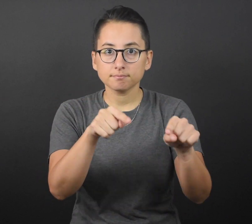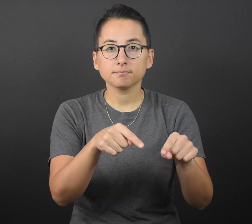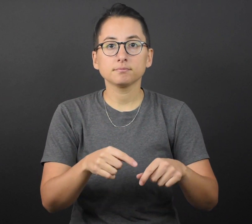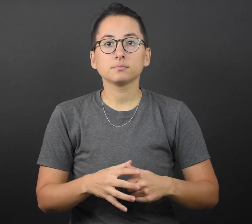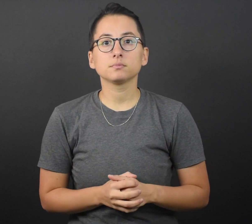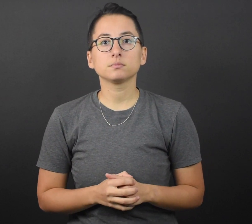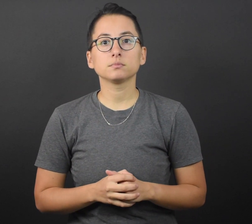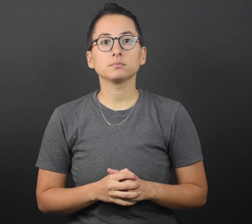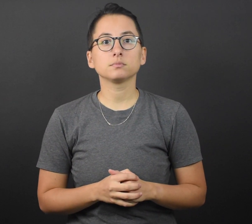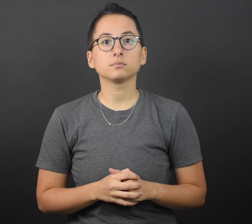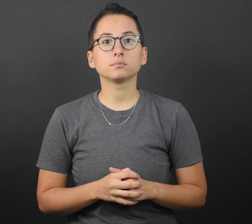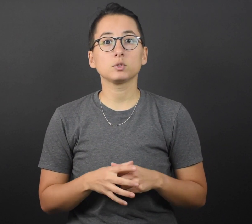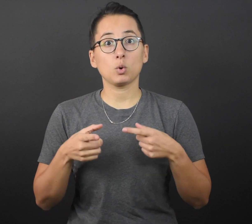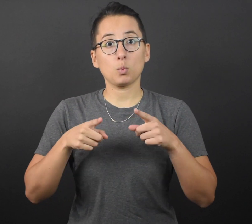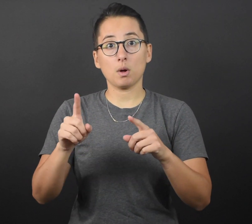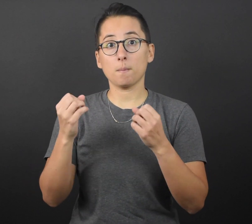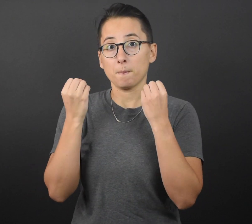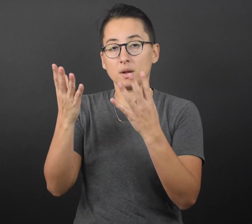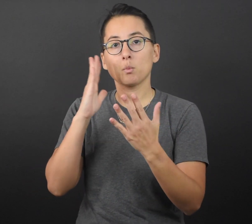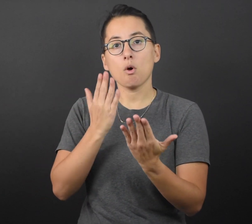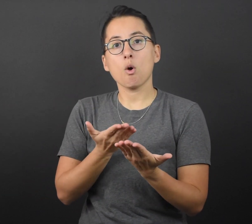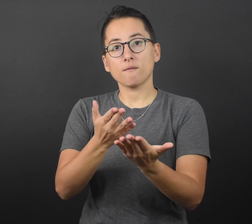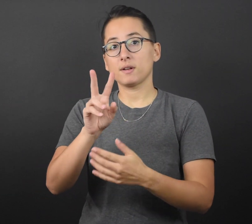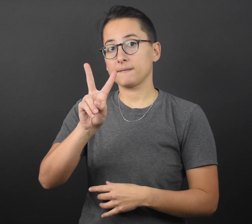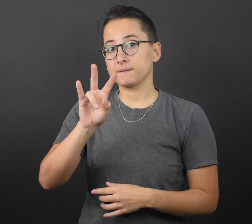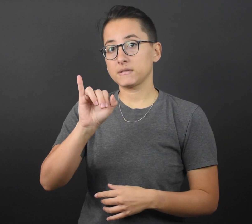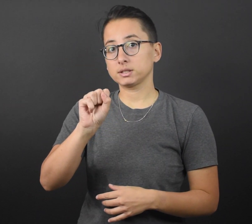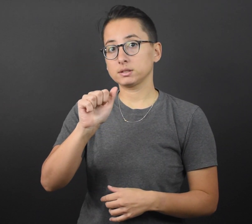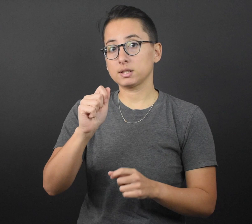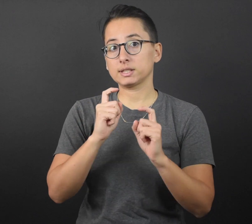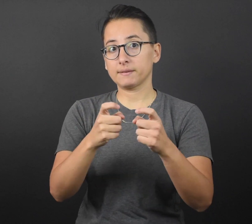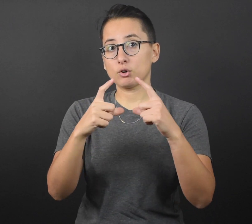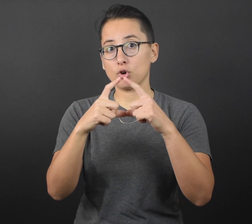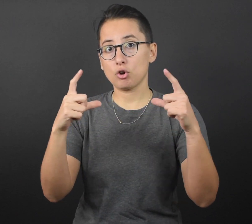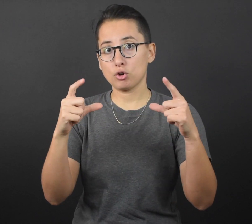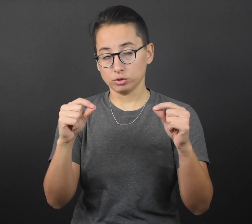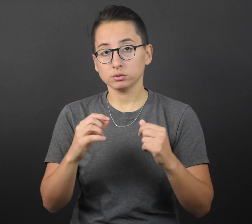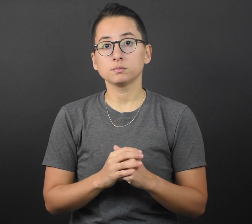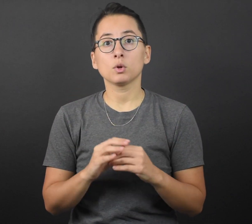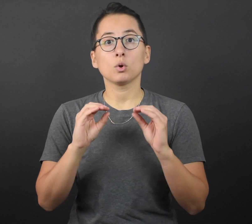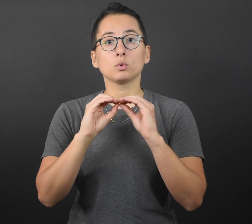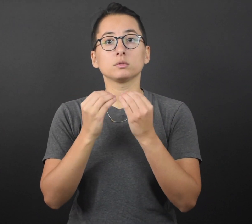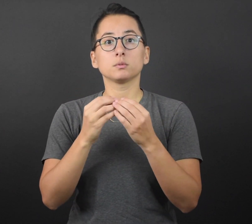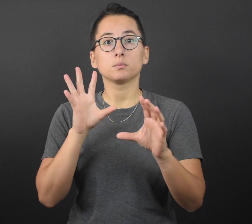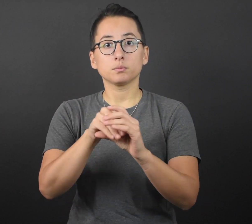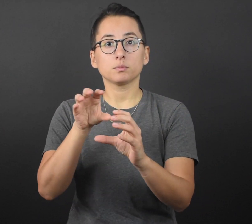with the local communities they serve. While many will offer Visa gift cards, organizations